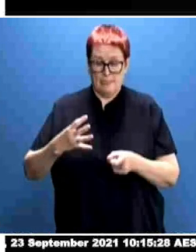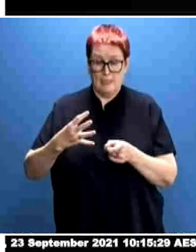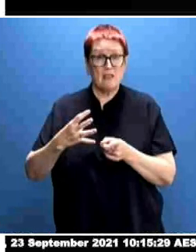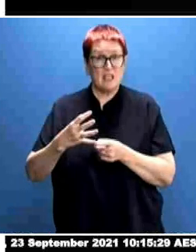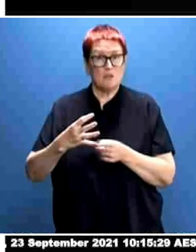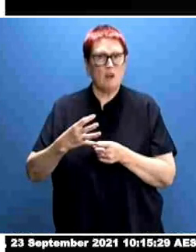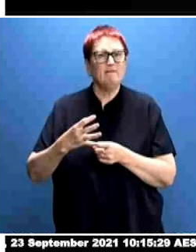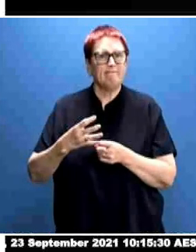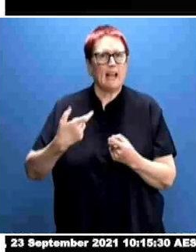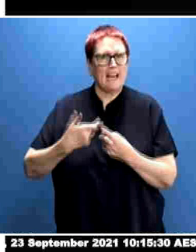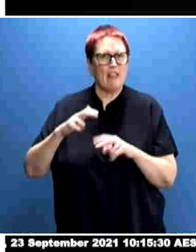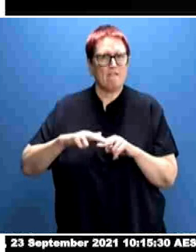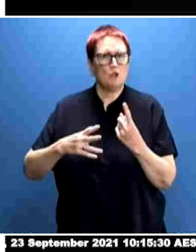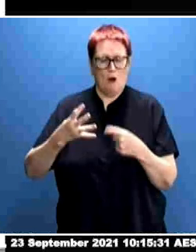the Kath French Secure Care Centre would fall under.